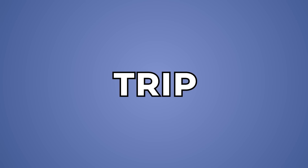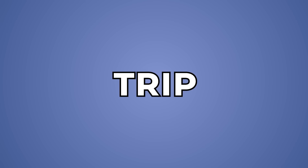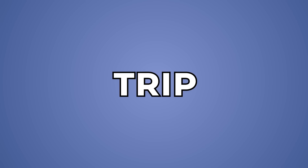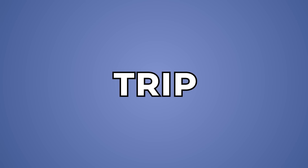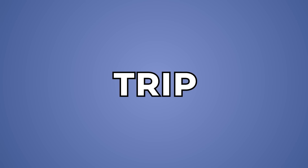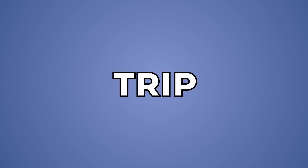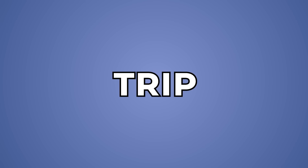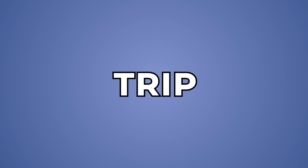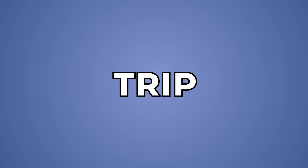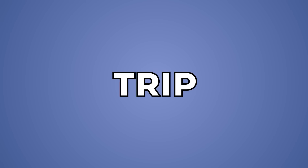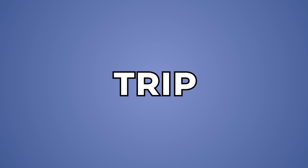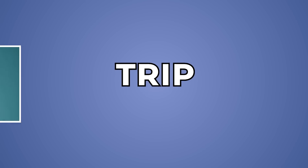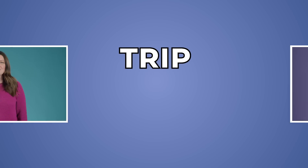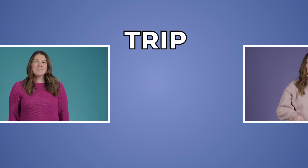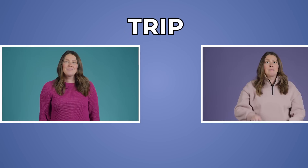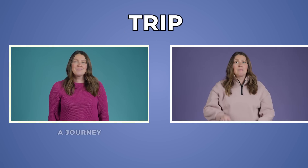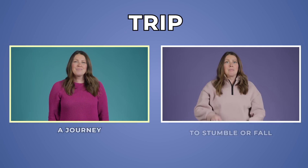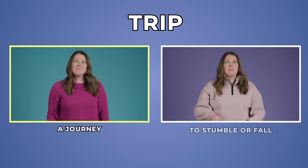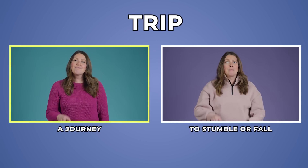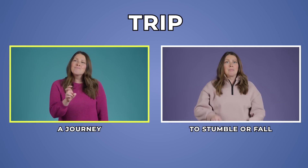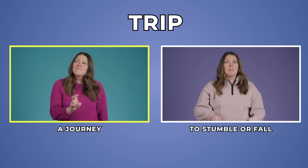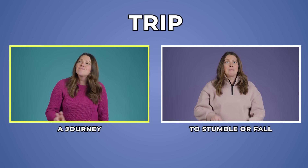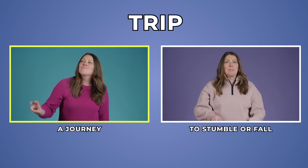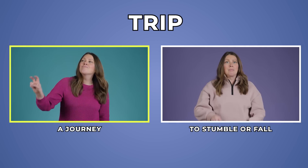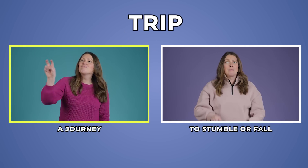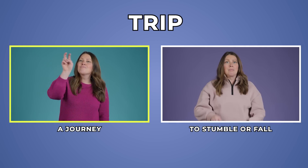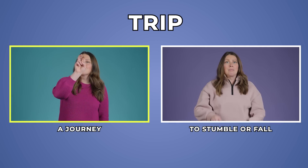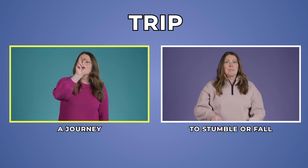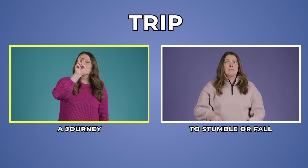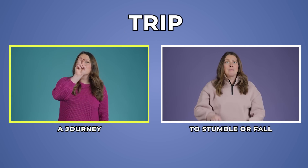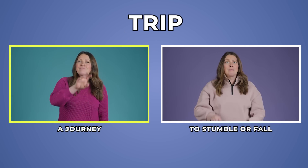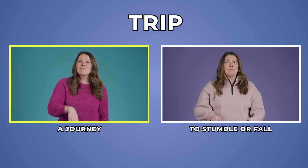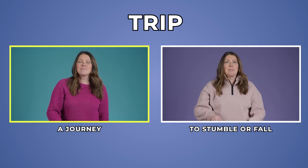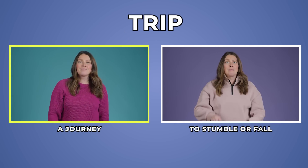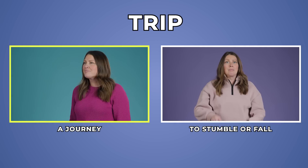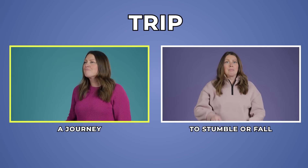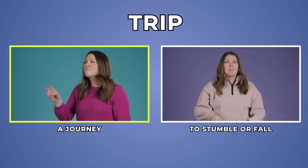Trip. A journey.